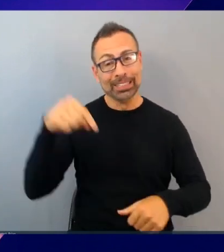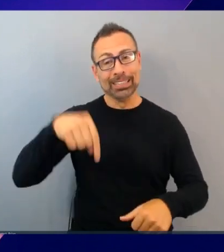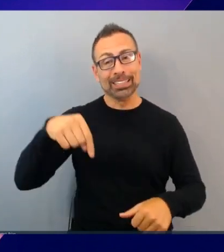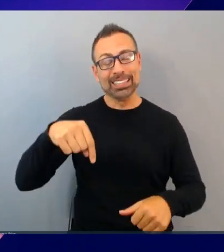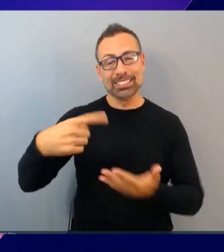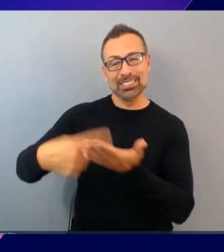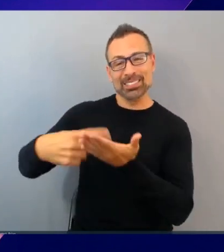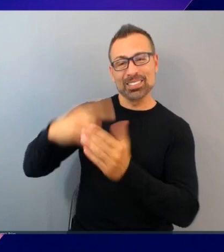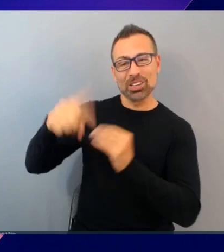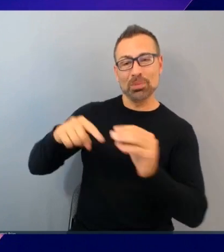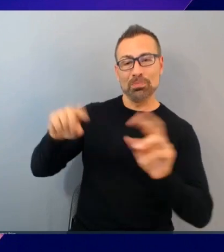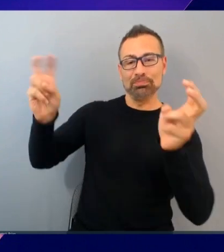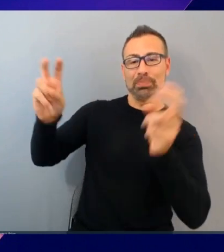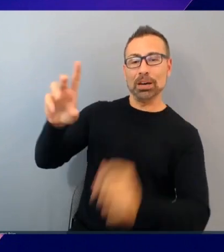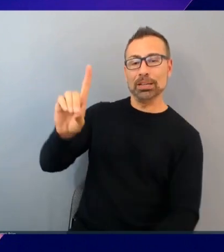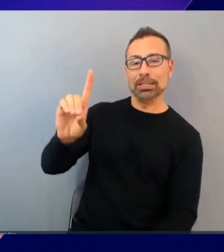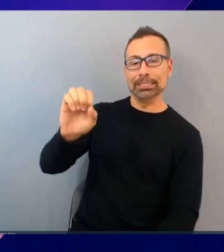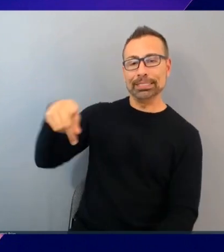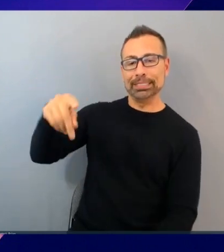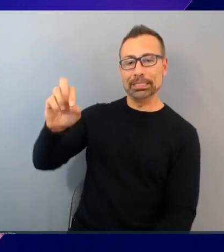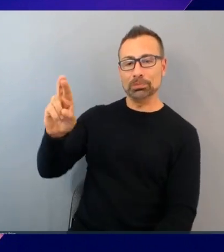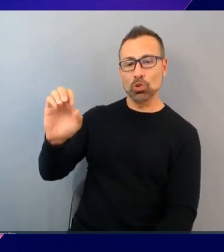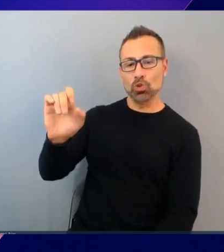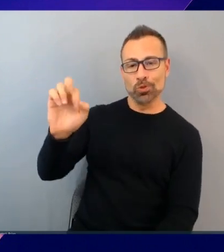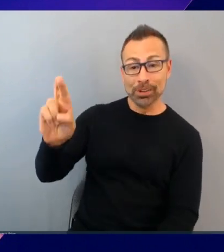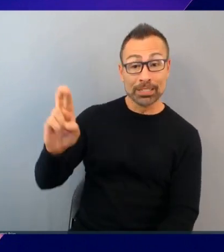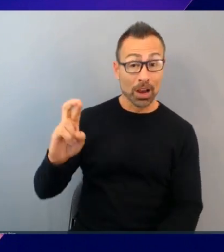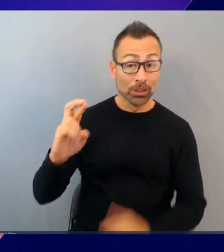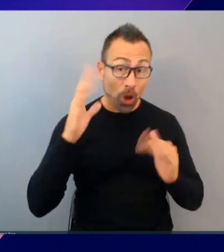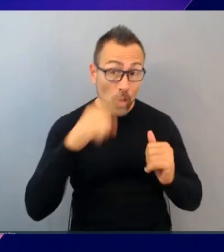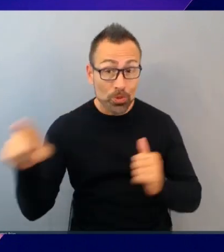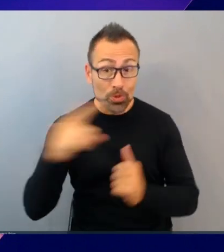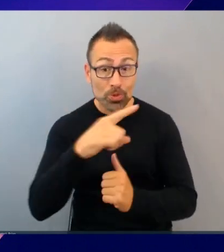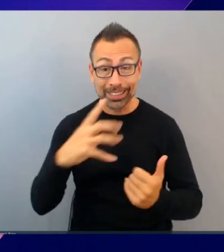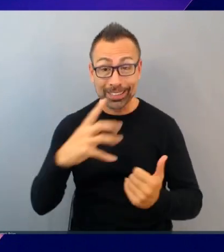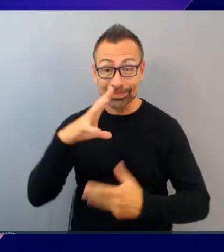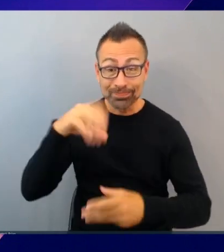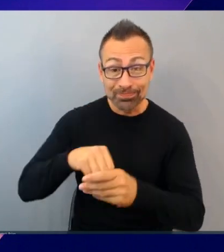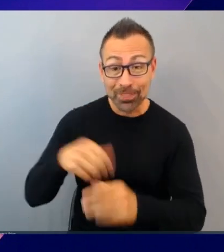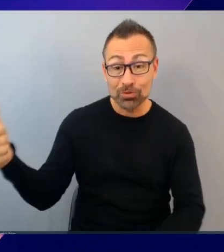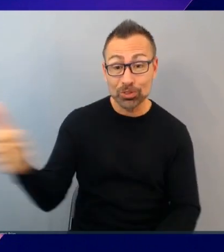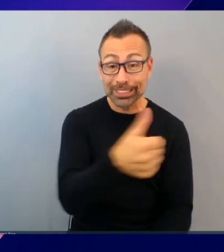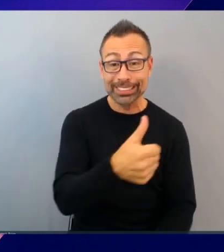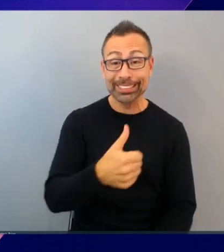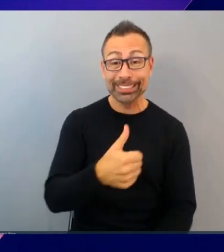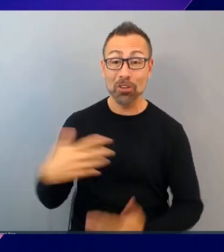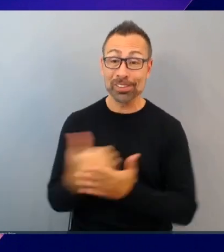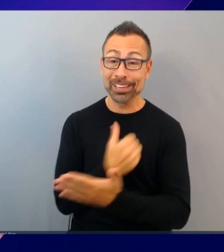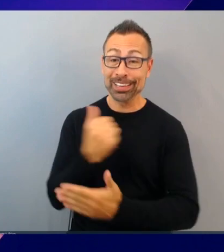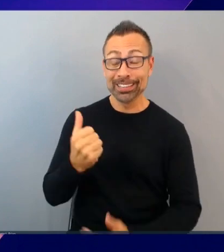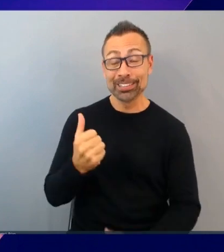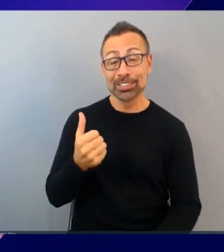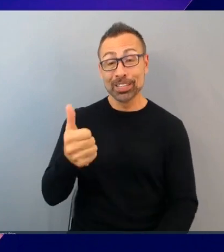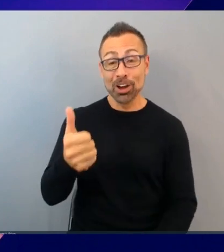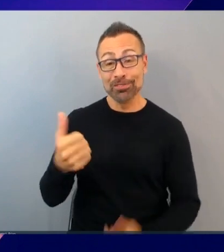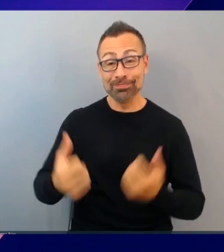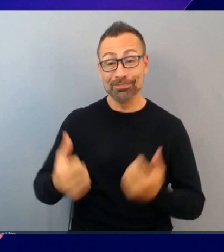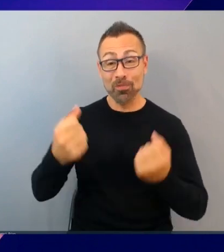I hope you all go and check out DeepRacer yourself. Get yourself a DeepRacer, join a league, compete to win the grand prize.